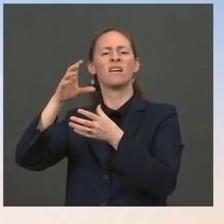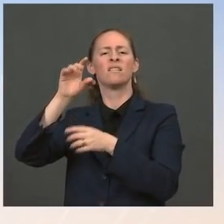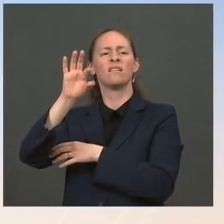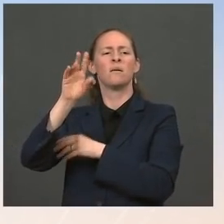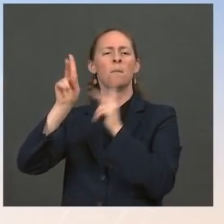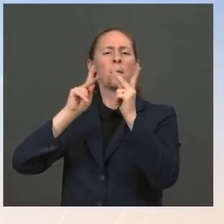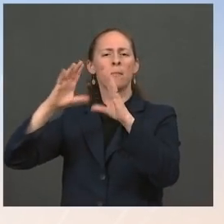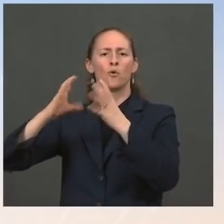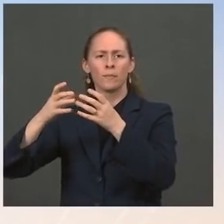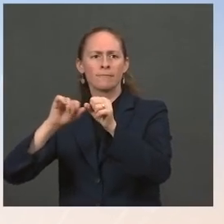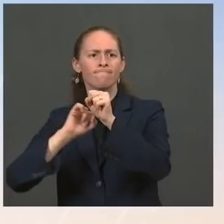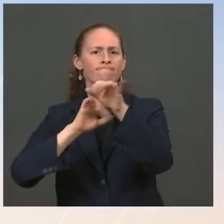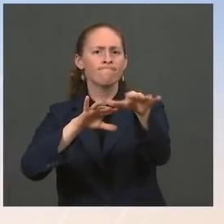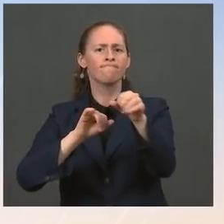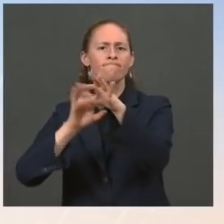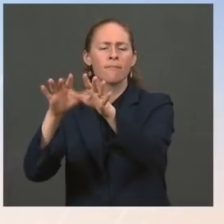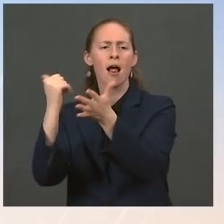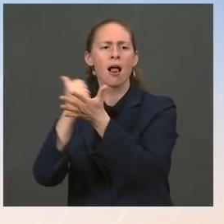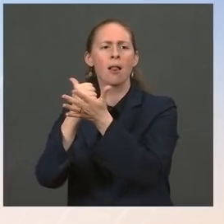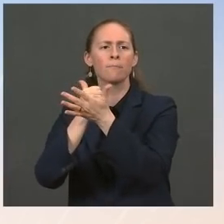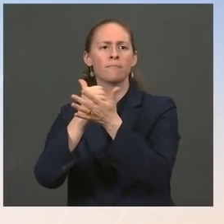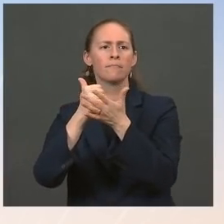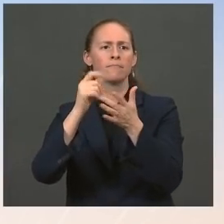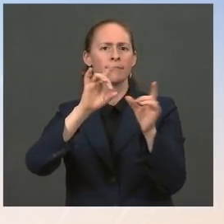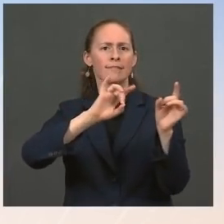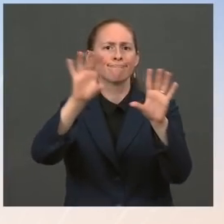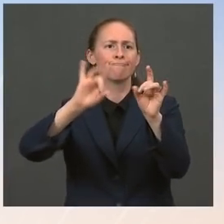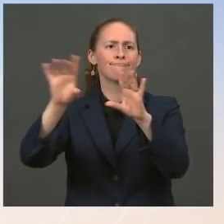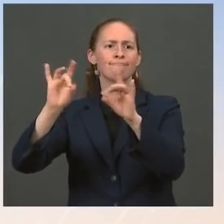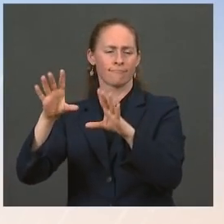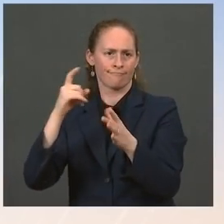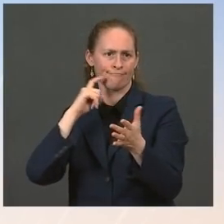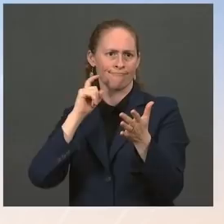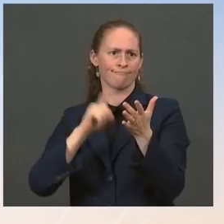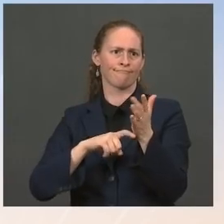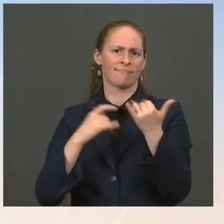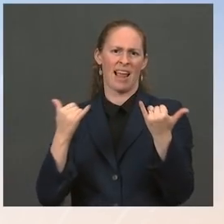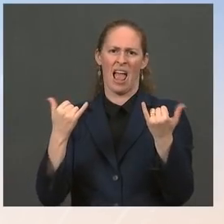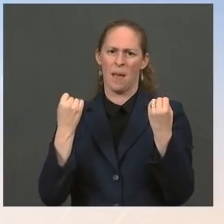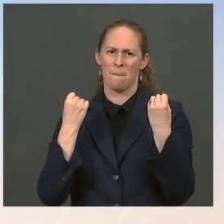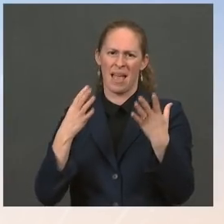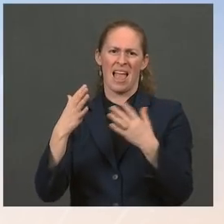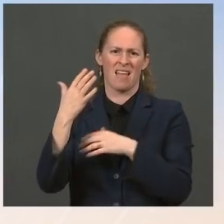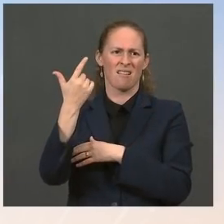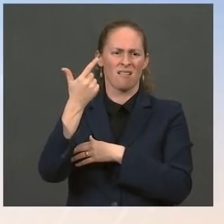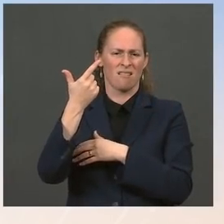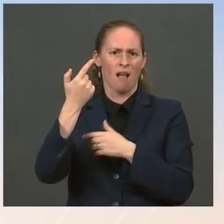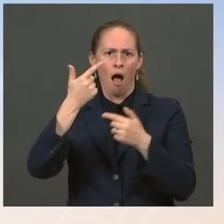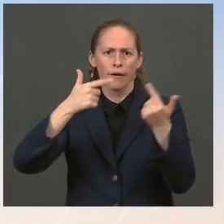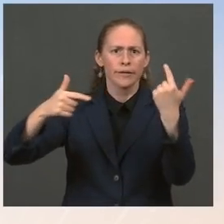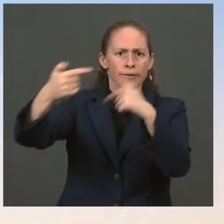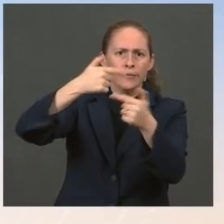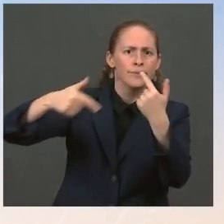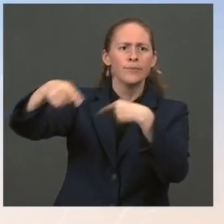A lot of that is driven by gun violence. That's something that we've been implementing from there. And, of course, our Department of Education